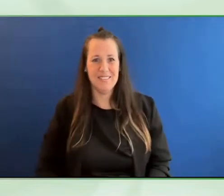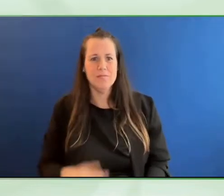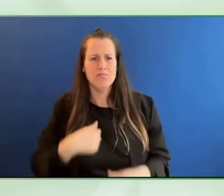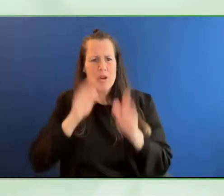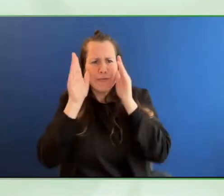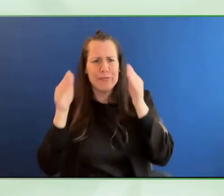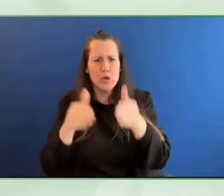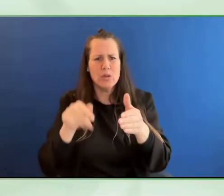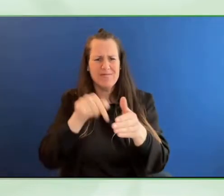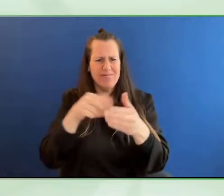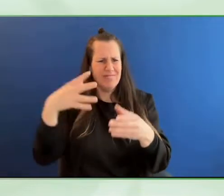the human can do?